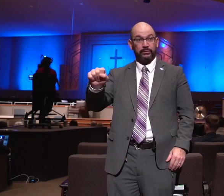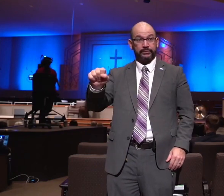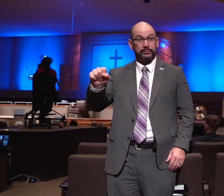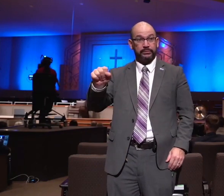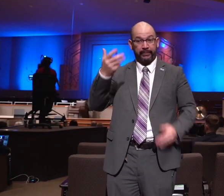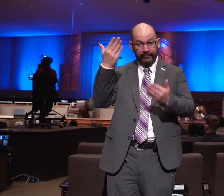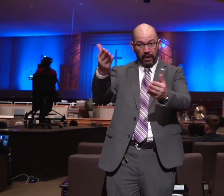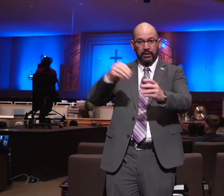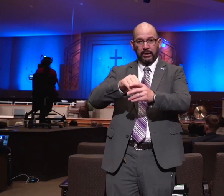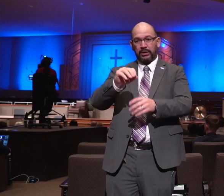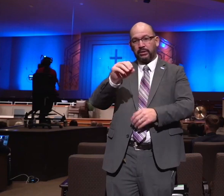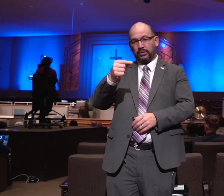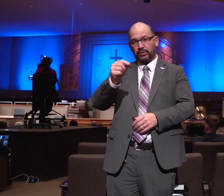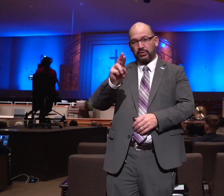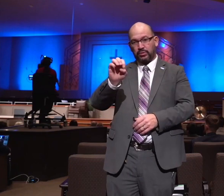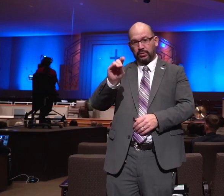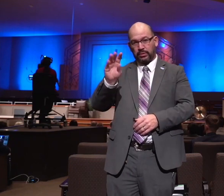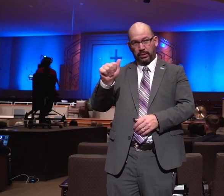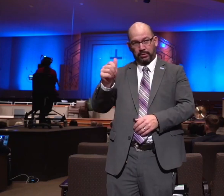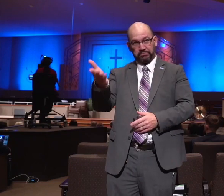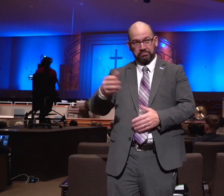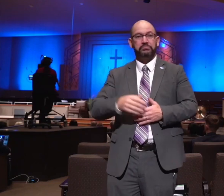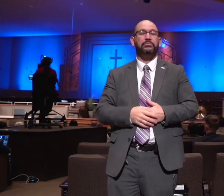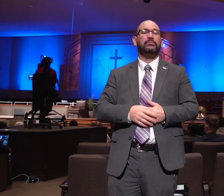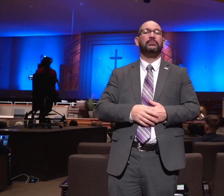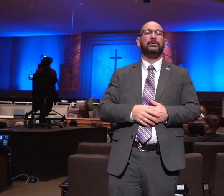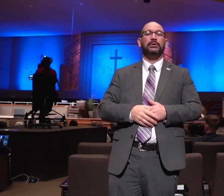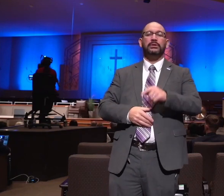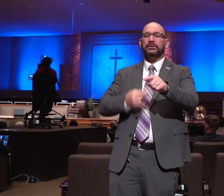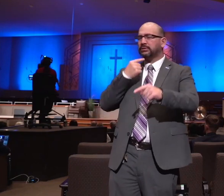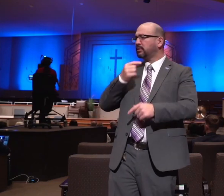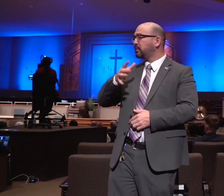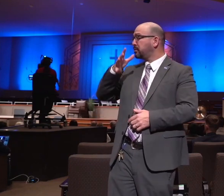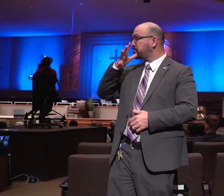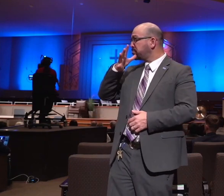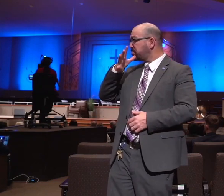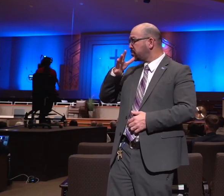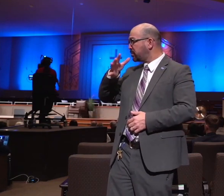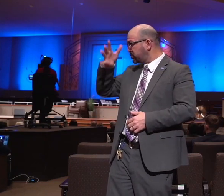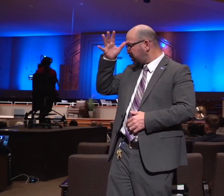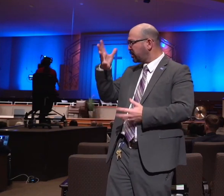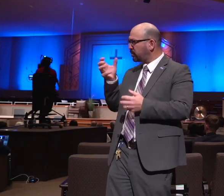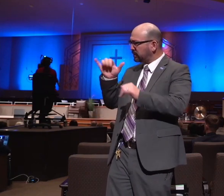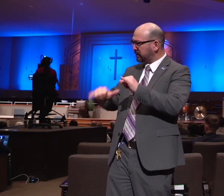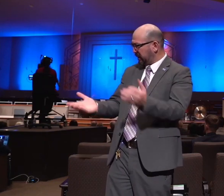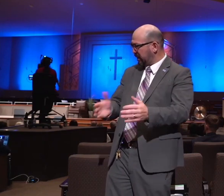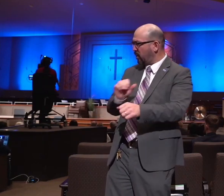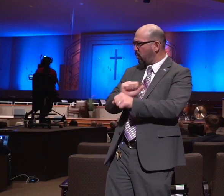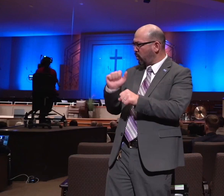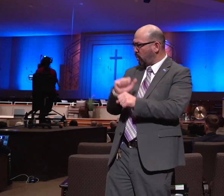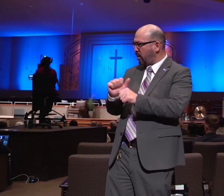she said Mom Dad could I stay here and work in the